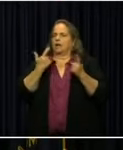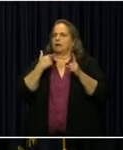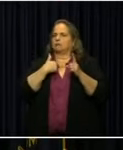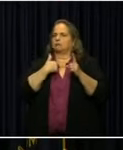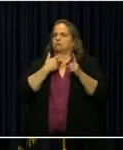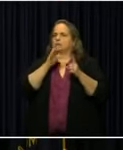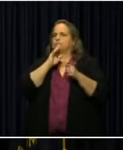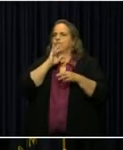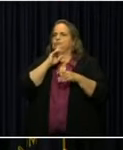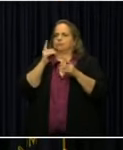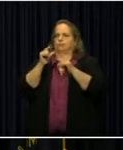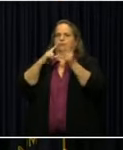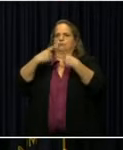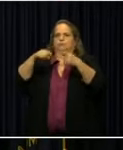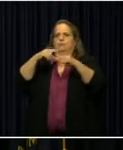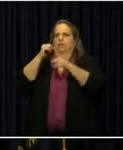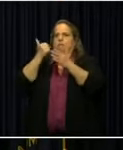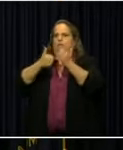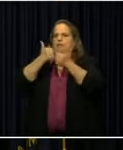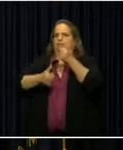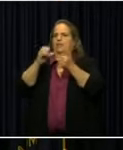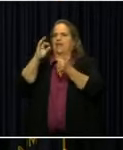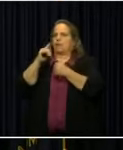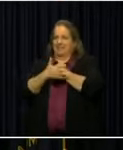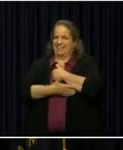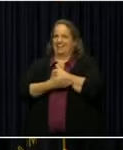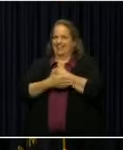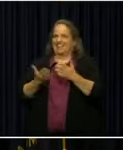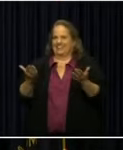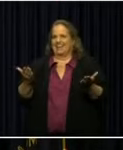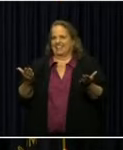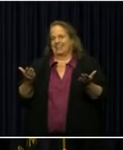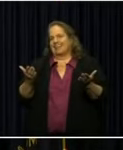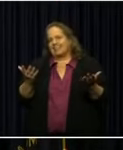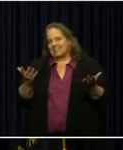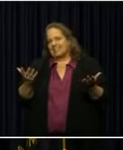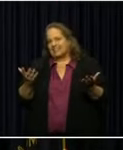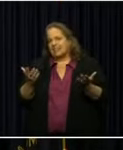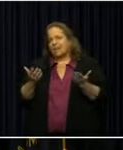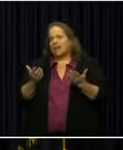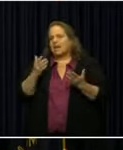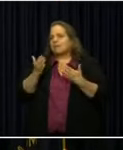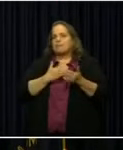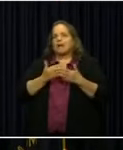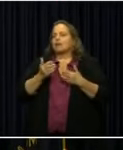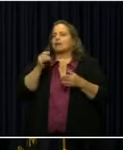BREAKING DOWN RACE AND